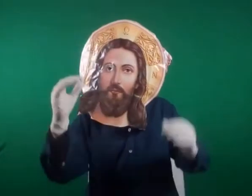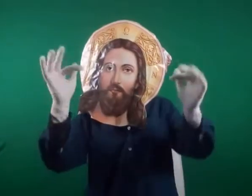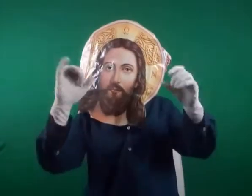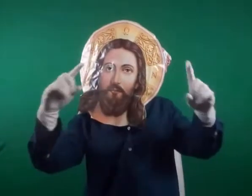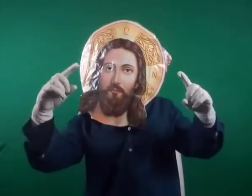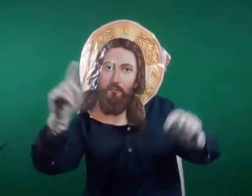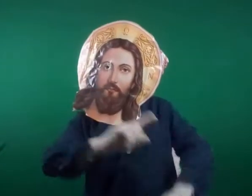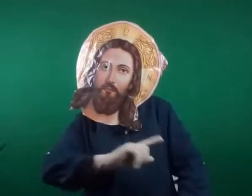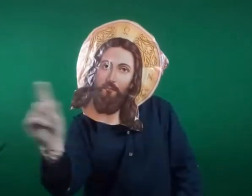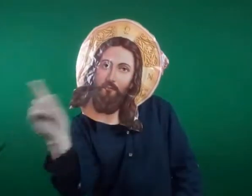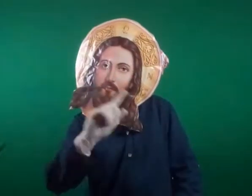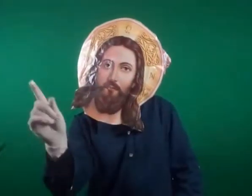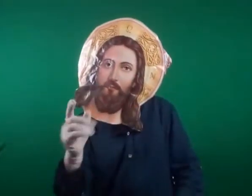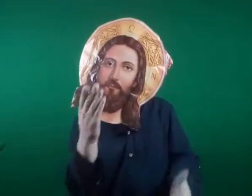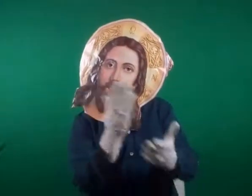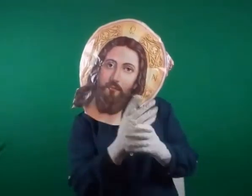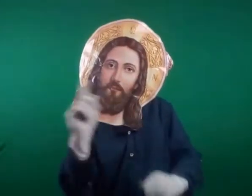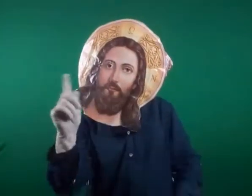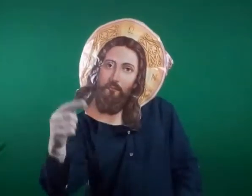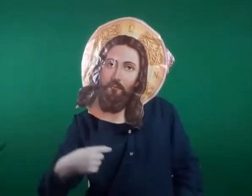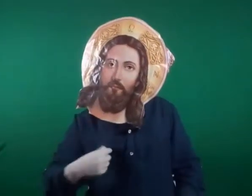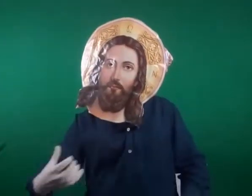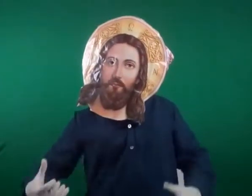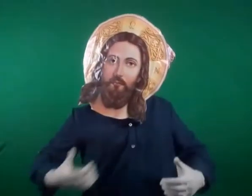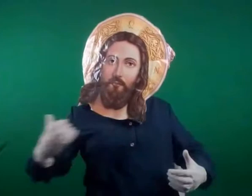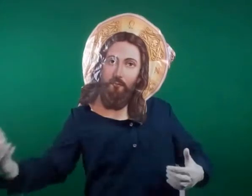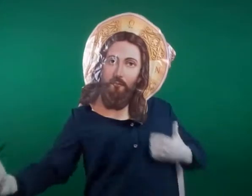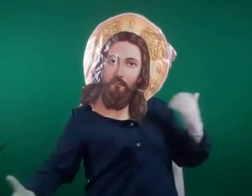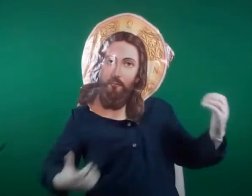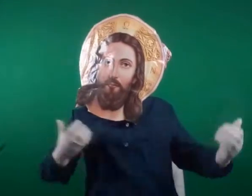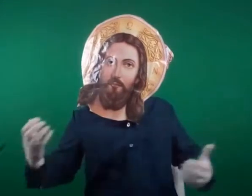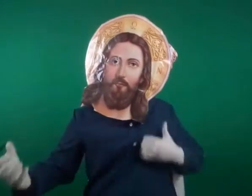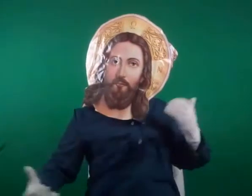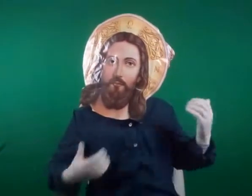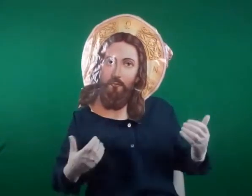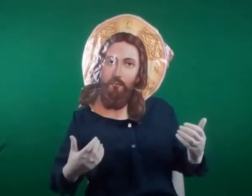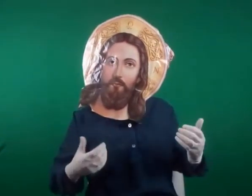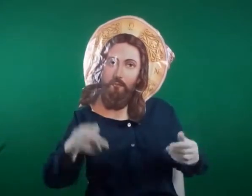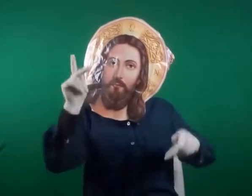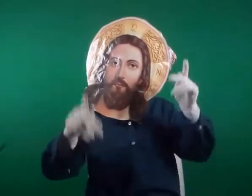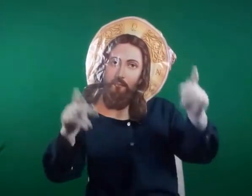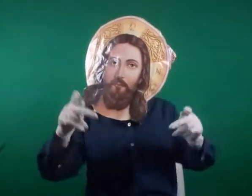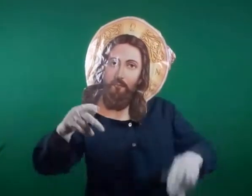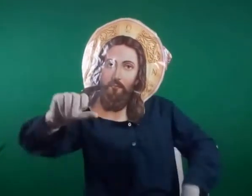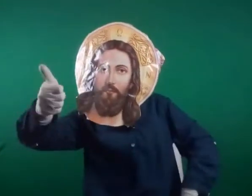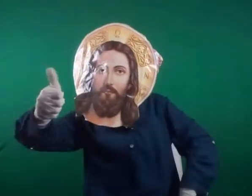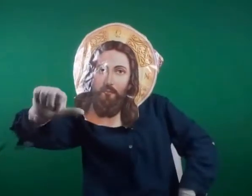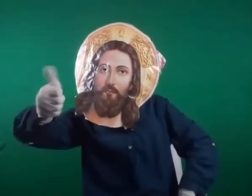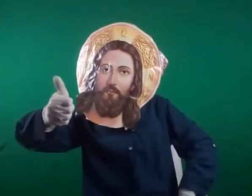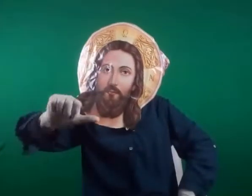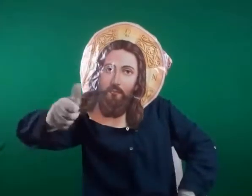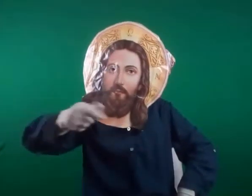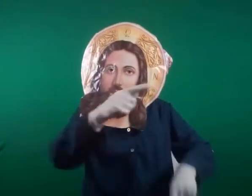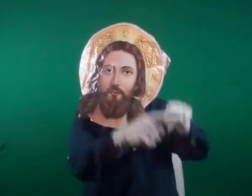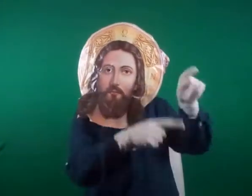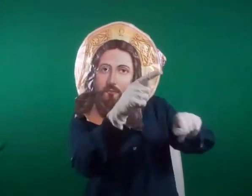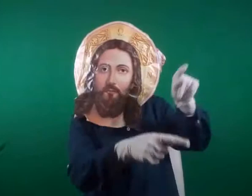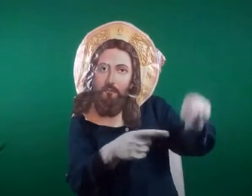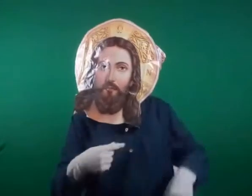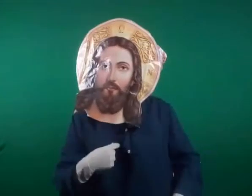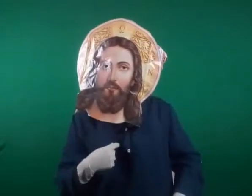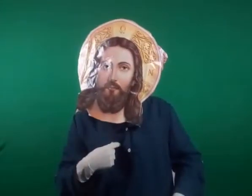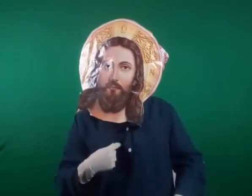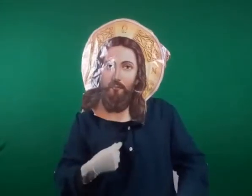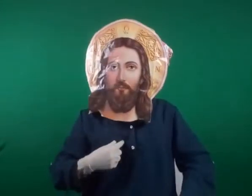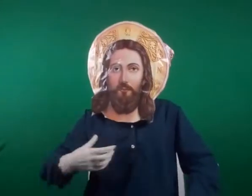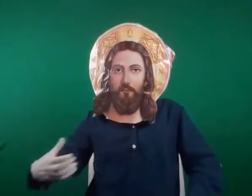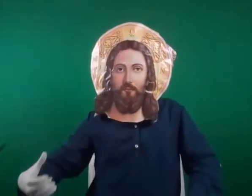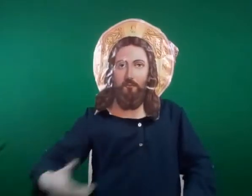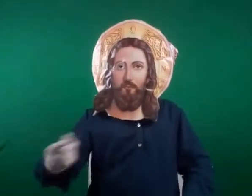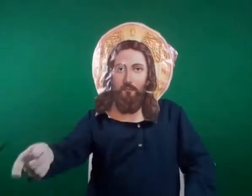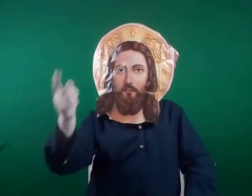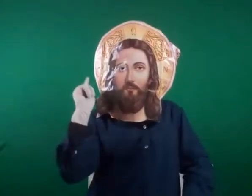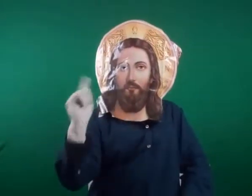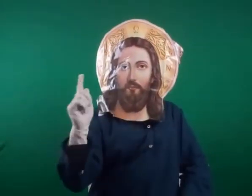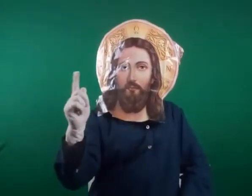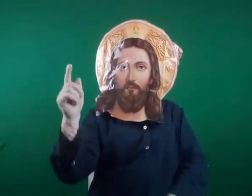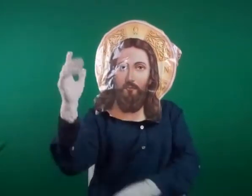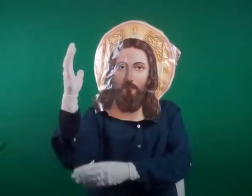the reality is I was angered by how mankind had become so judgemental and arrogant that I shouted at it in fury.